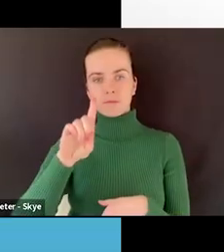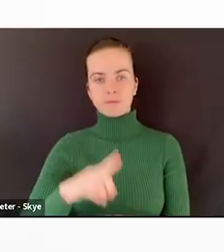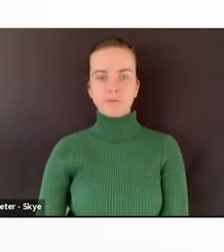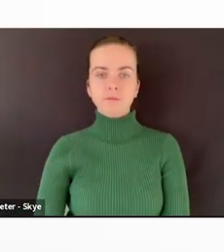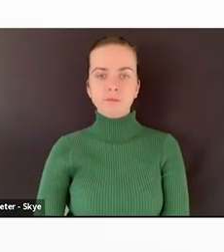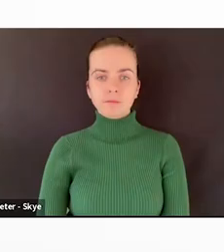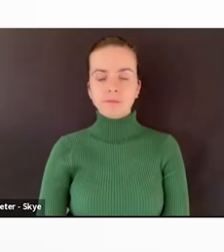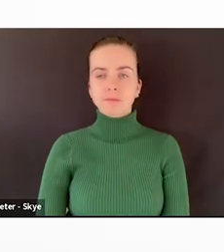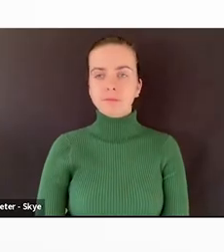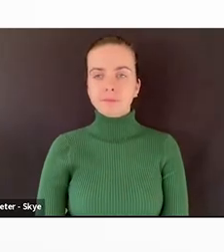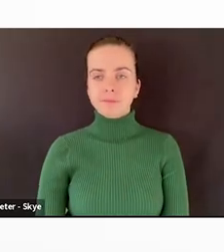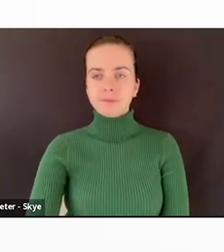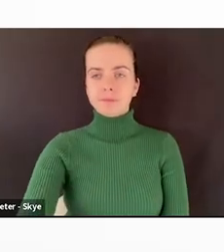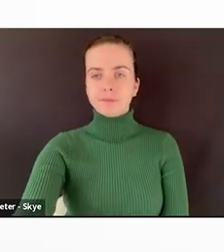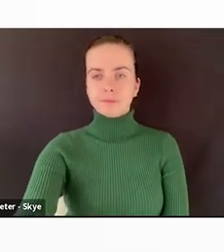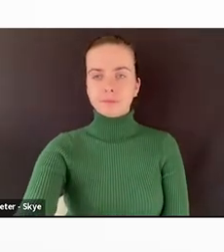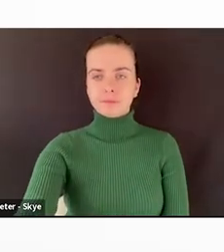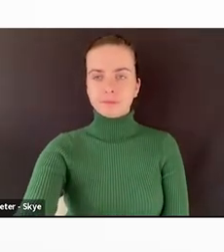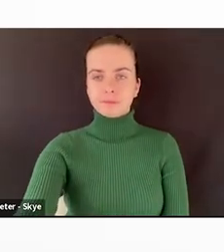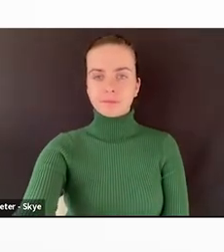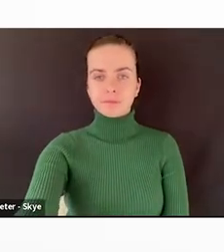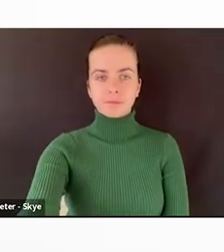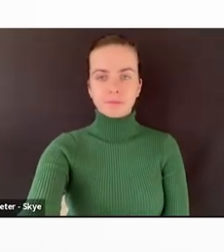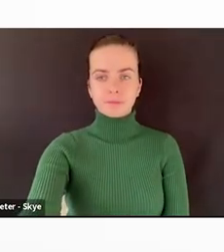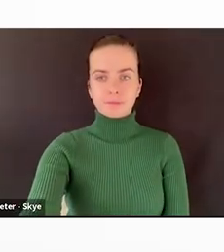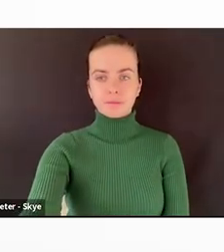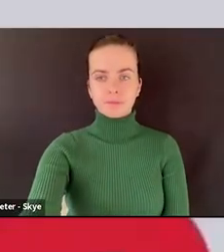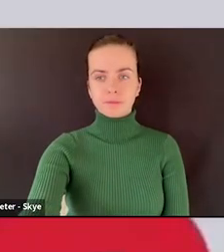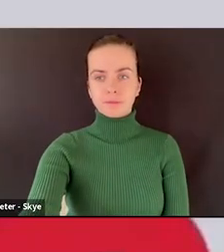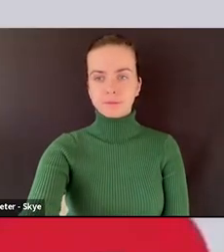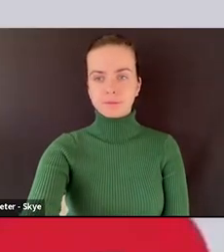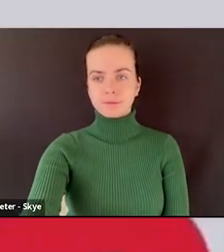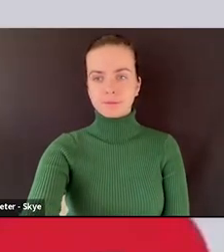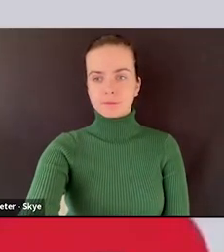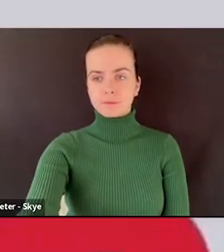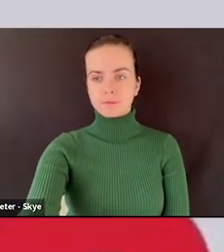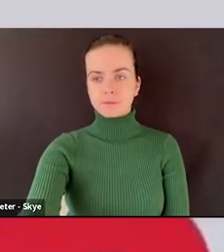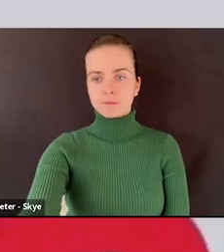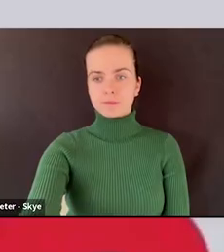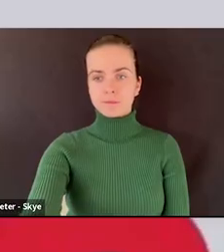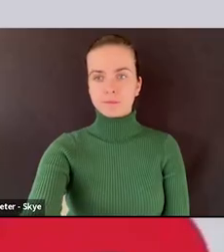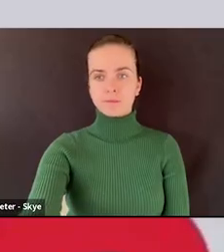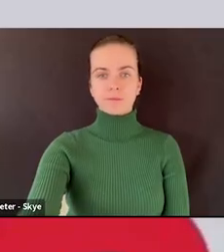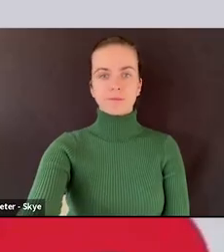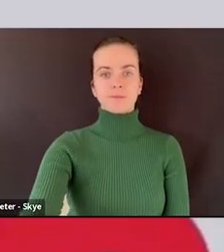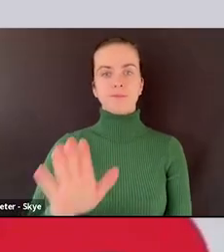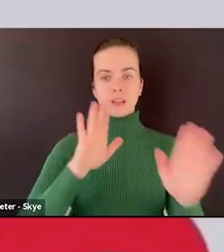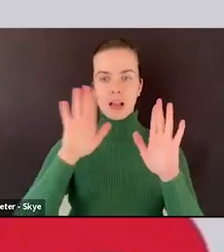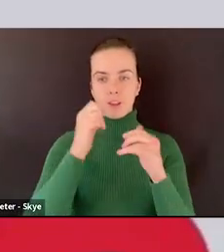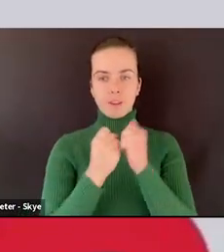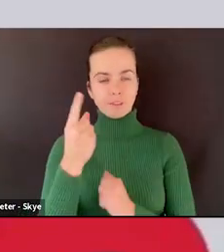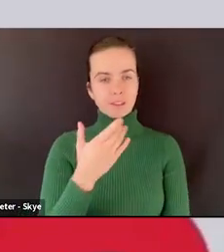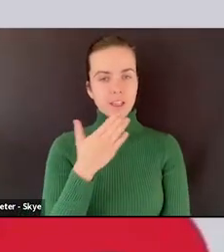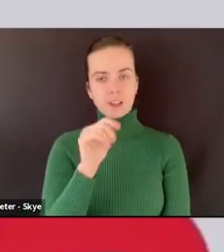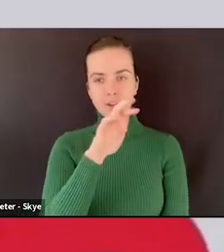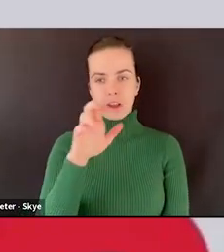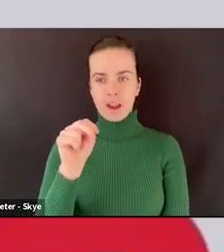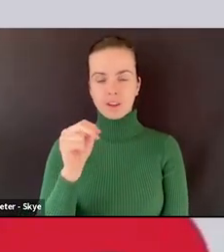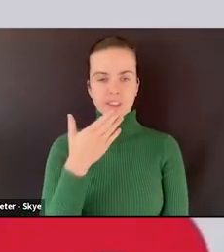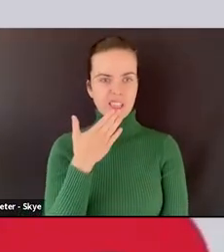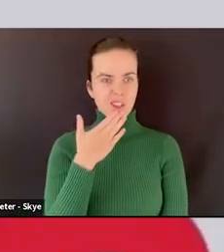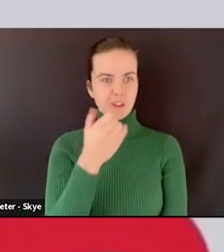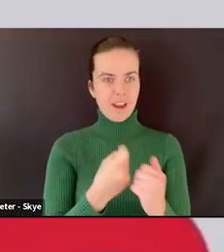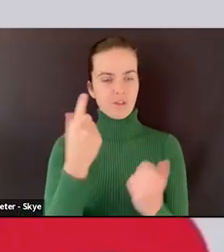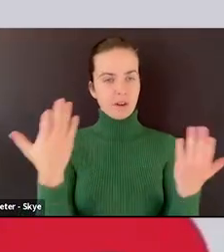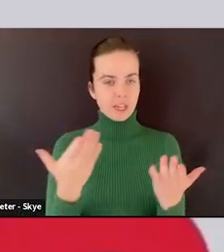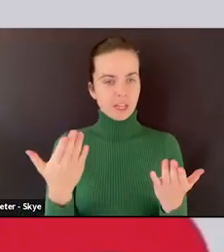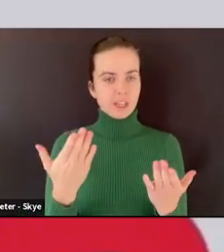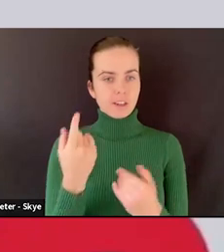Michelle: Hello, everybody. Thank you, Aaron, and thank you, everybody here, for being with us